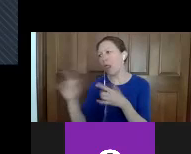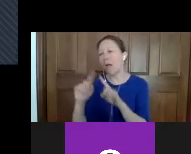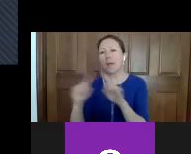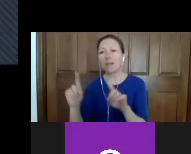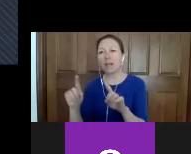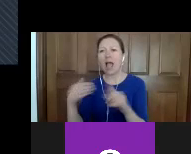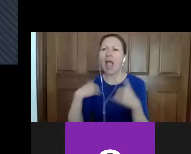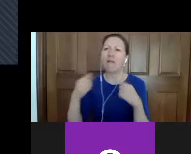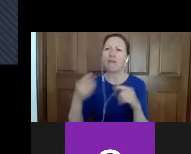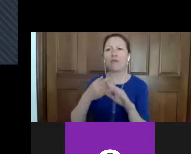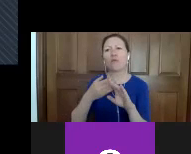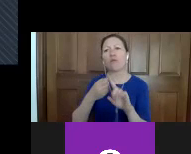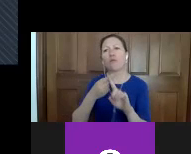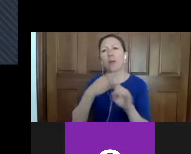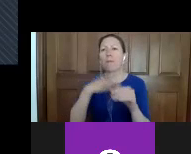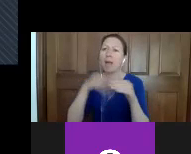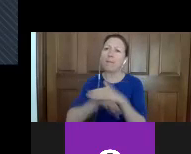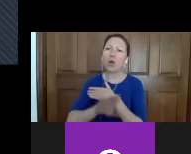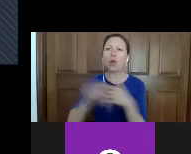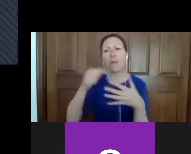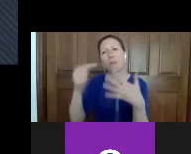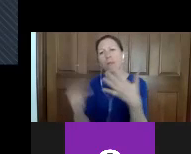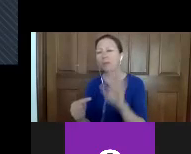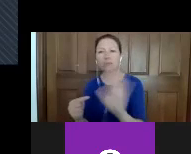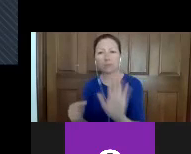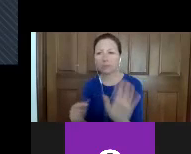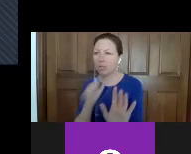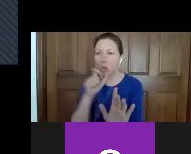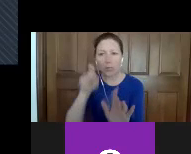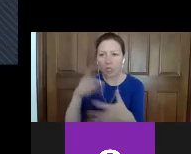and I have certain requirements as far as being able to participate in a interview and